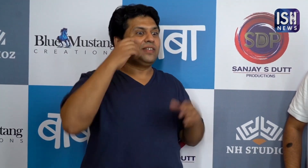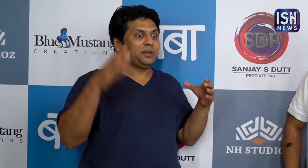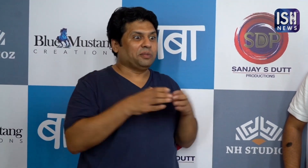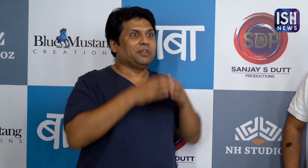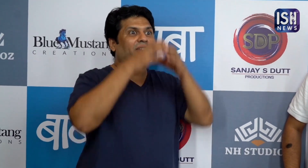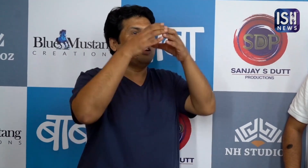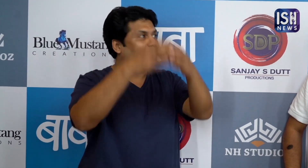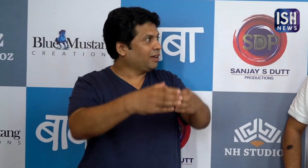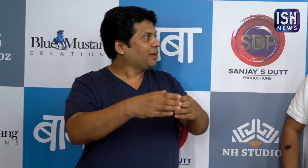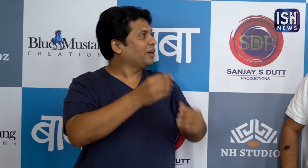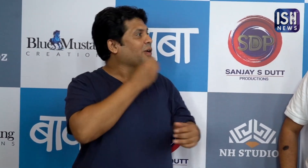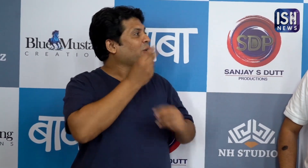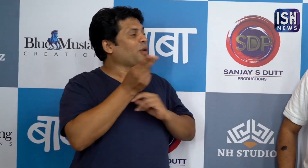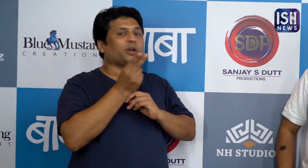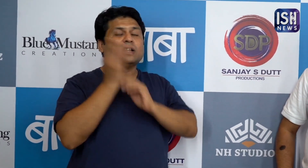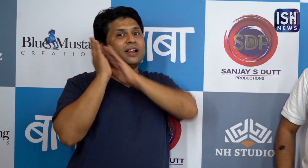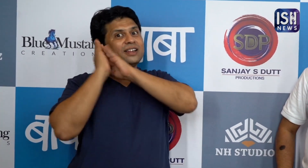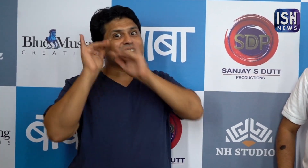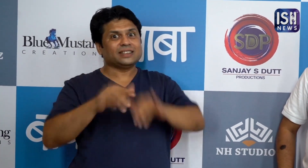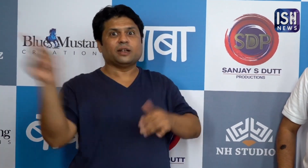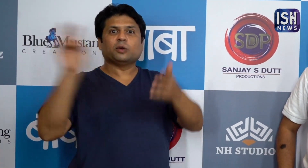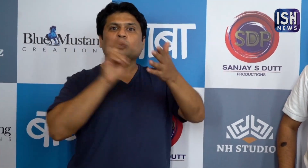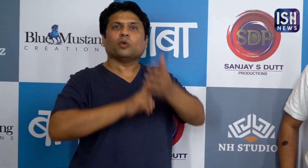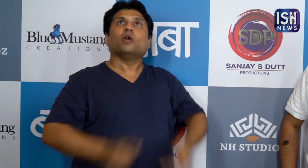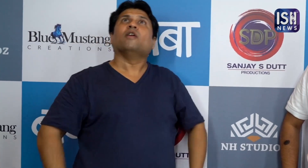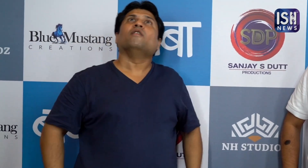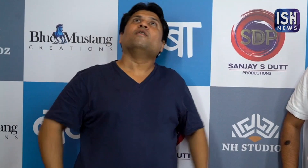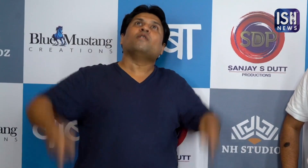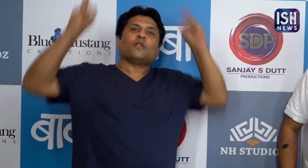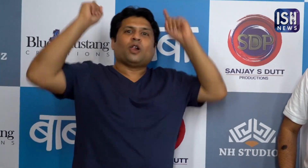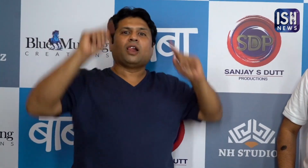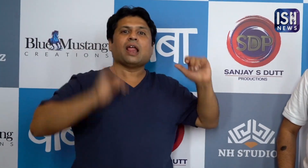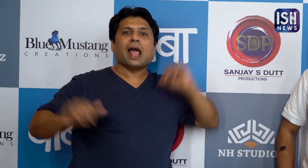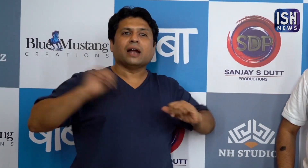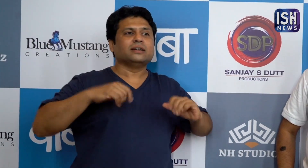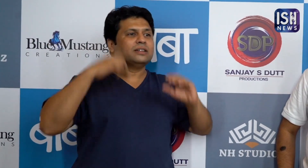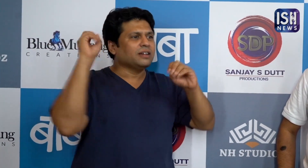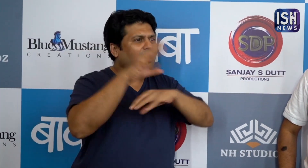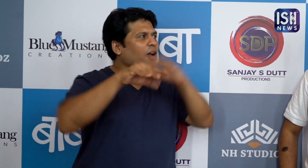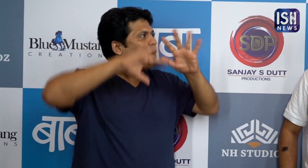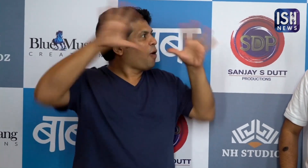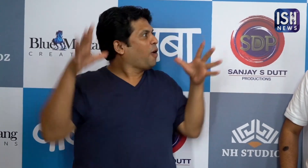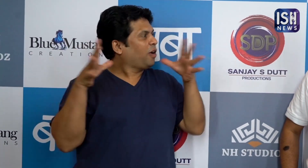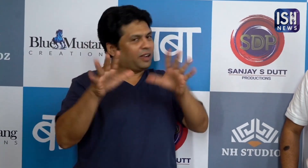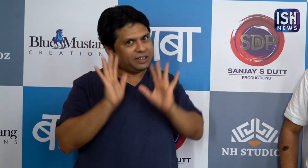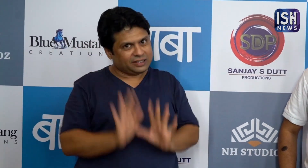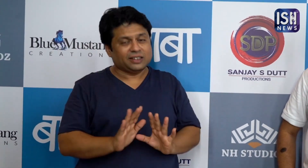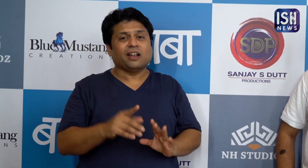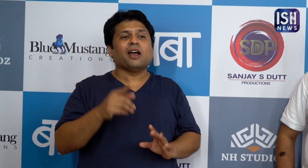When the team would go for a shoot, the entire hotel would be booked for the actors and the team.